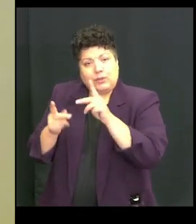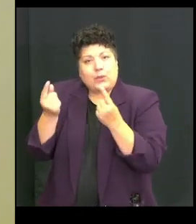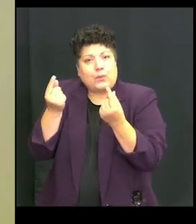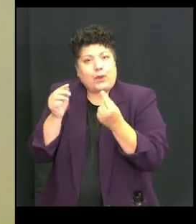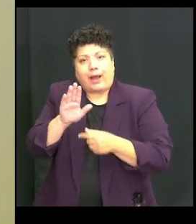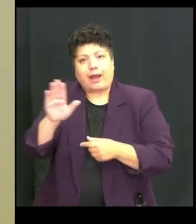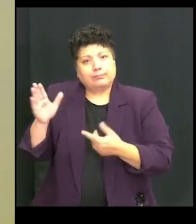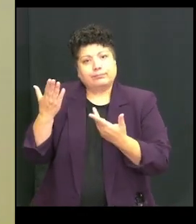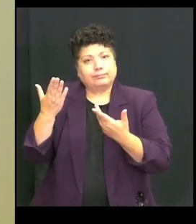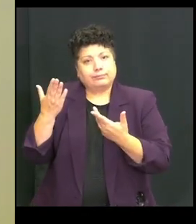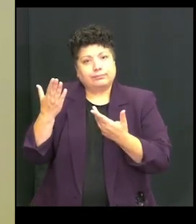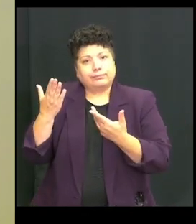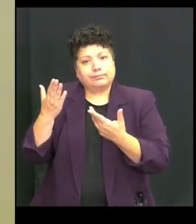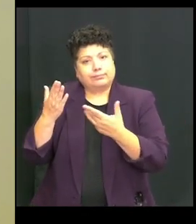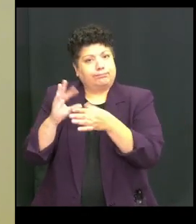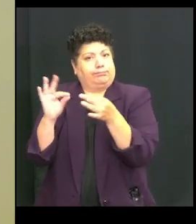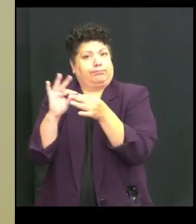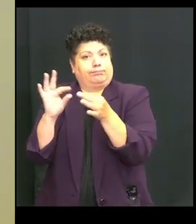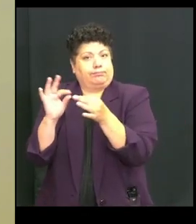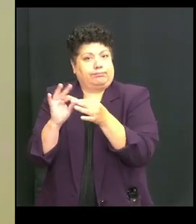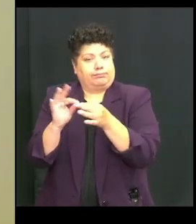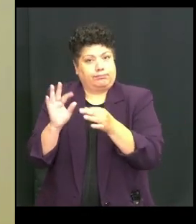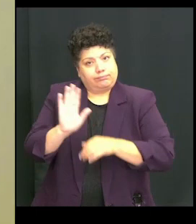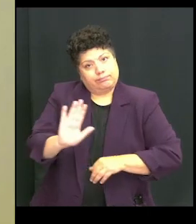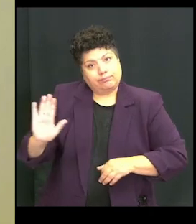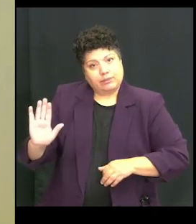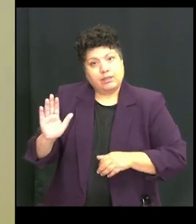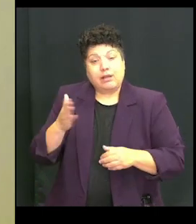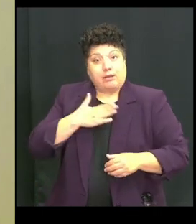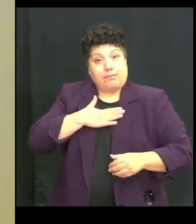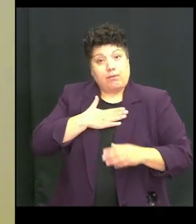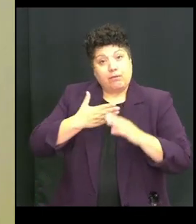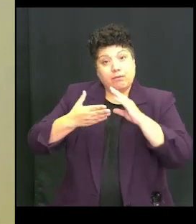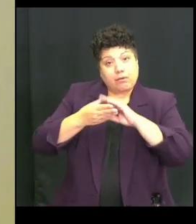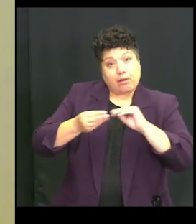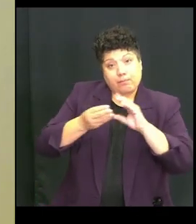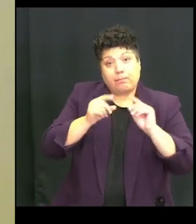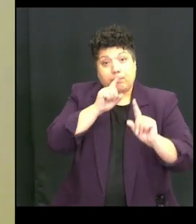And so, what I have to say about something like that is really about